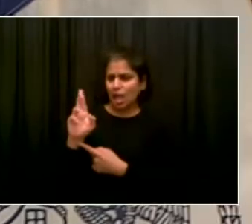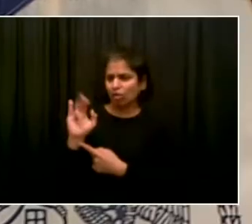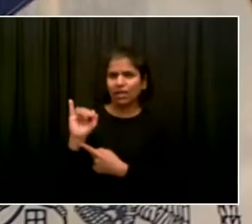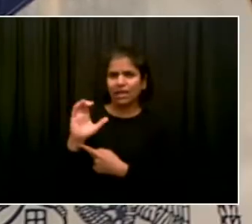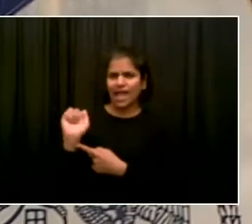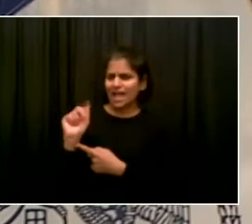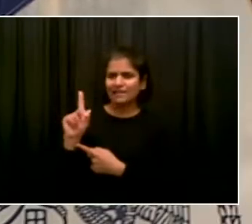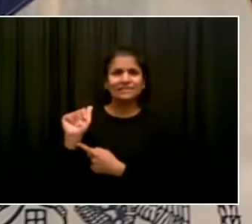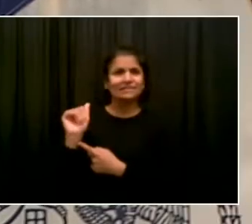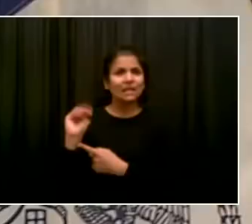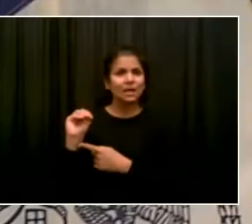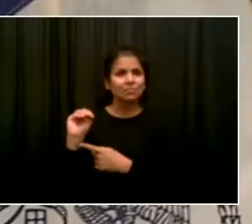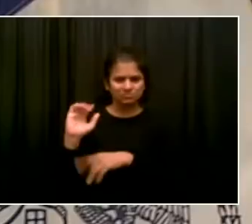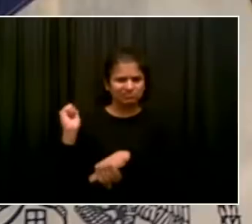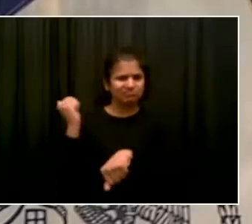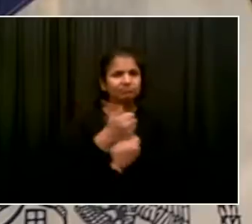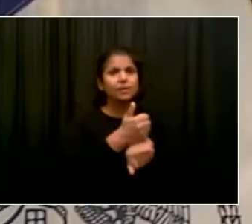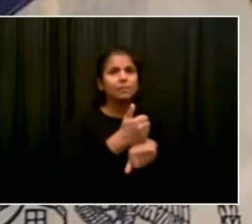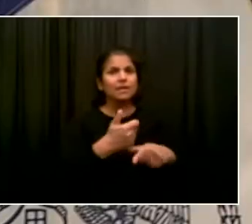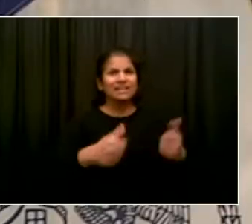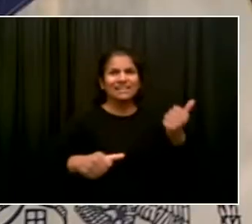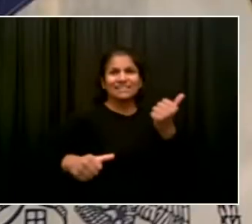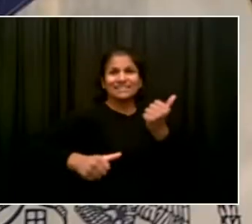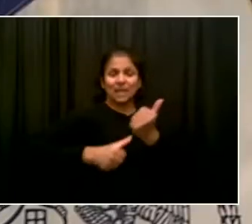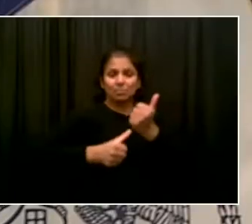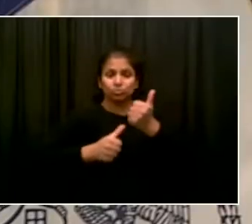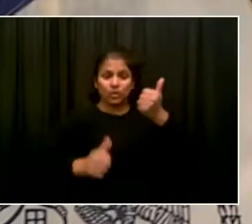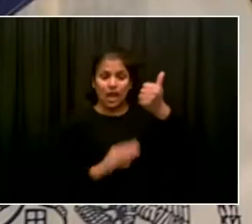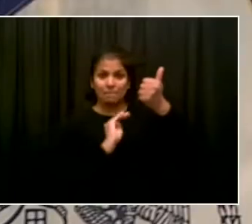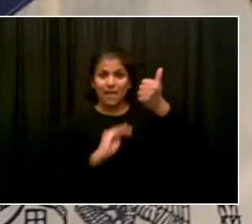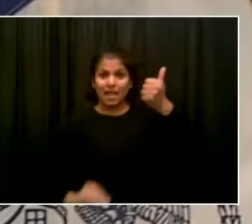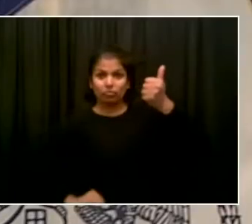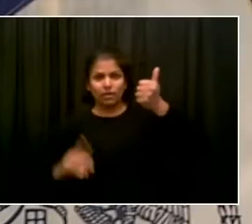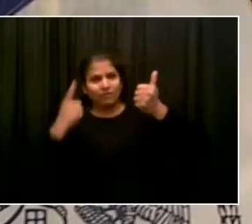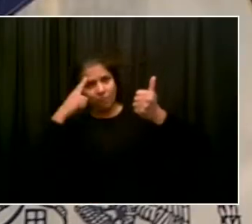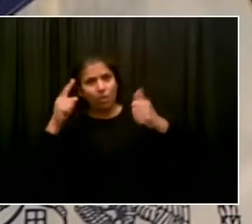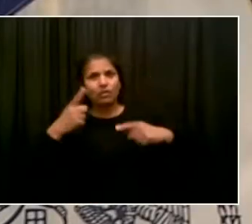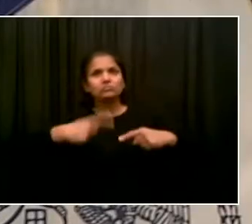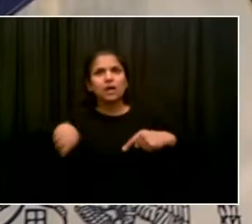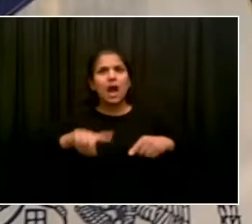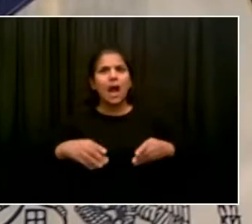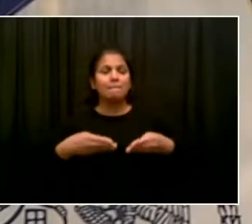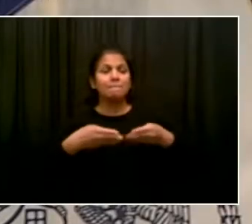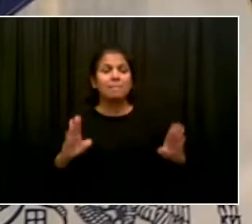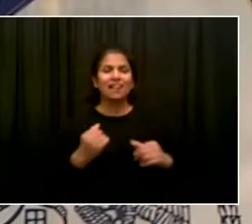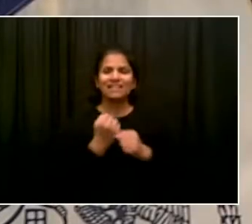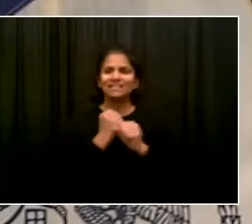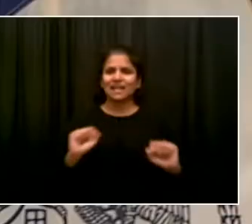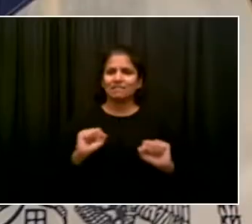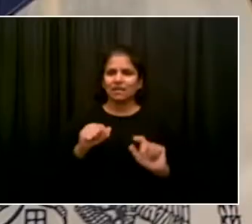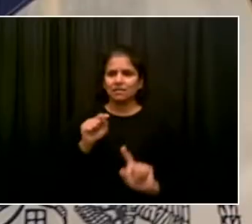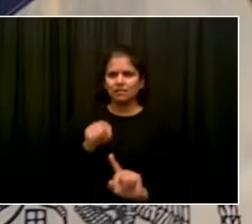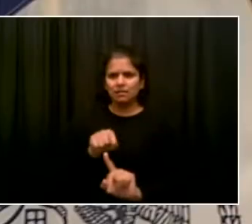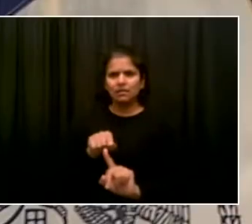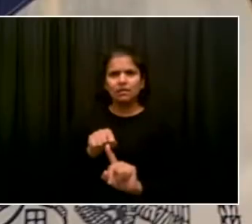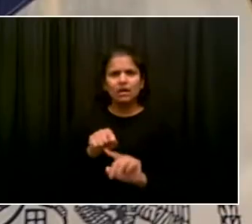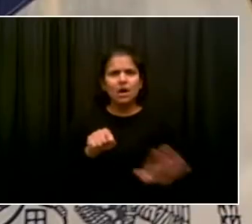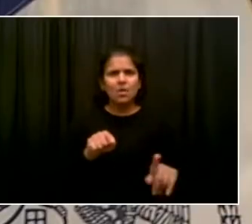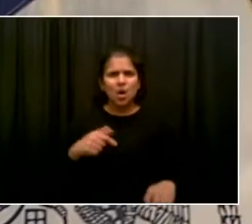MAYOR. I WANTED TO SEE WHAT YOU THOUGHT ABOUT THE IDEA OF MAYORAL- ELECT ERIC ADAMS HAVING IT DEPU MTYAORY ORF PUBLIC SAFETY. WHAT DO YOU THINK ABOUT